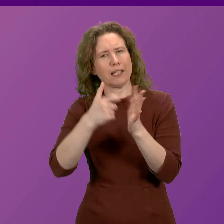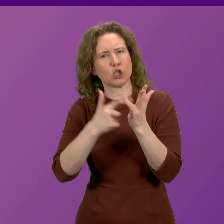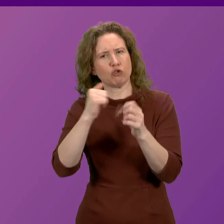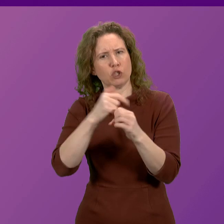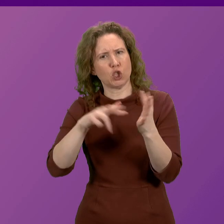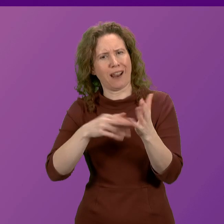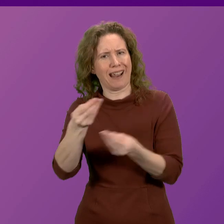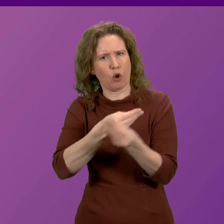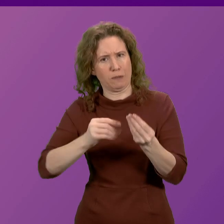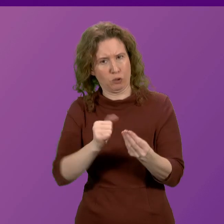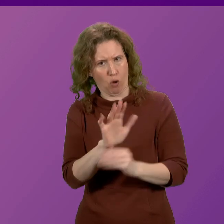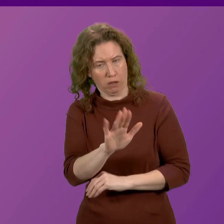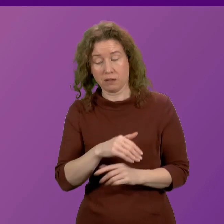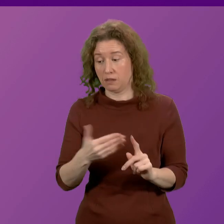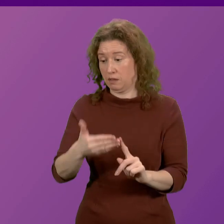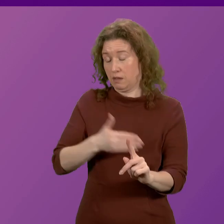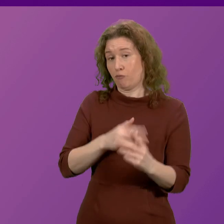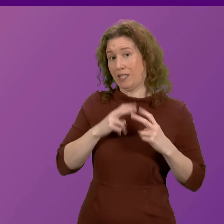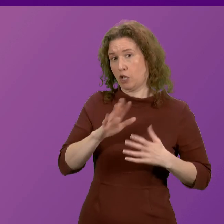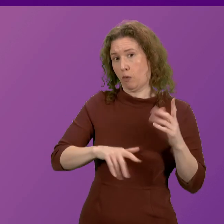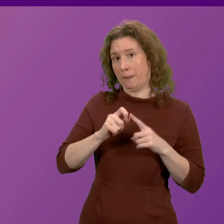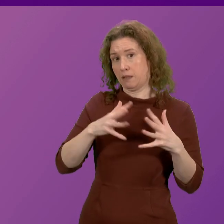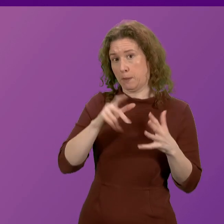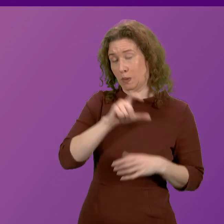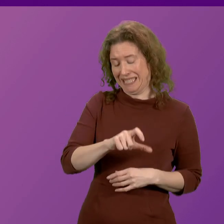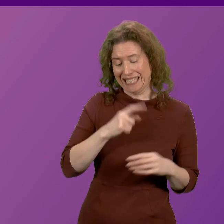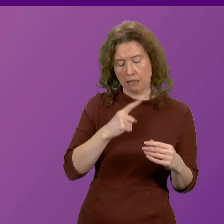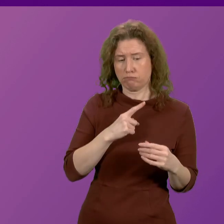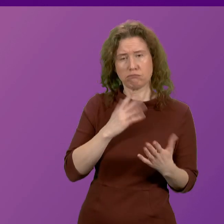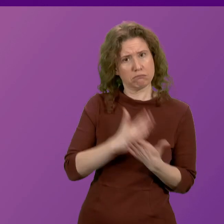Indeed, research from PwC confirmed that Scotland is leading the United Kingdom